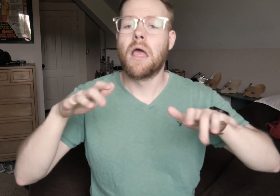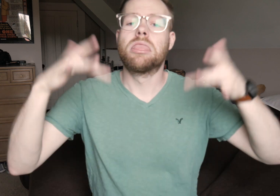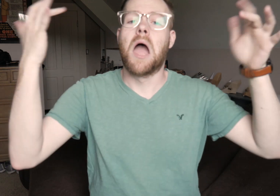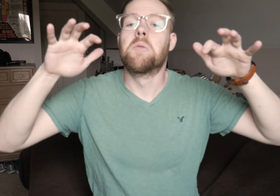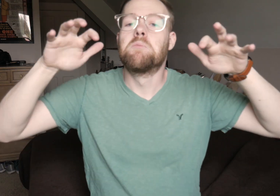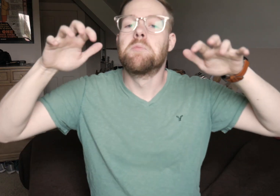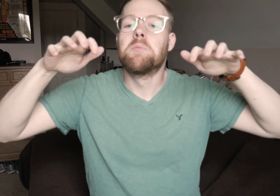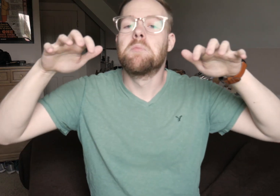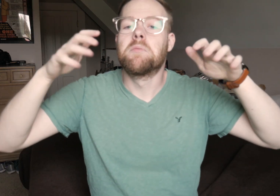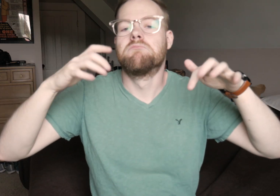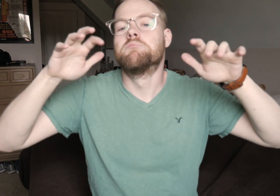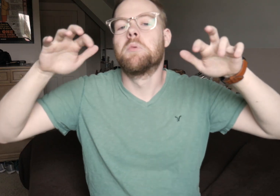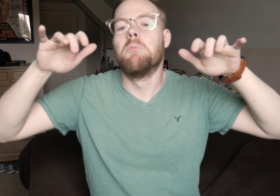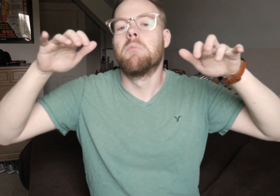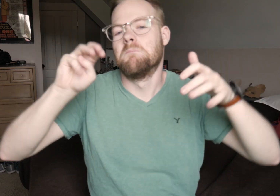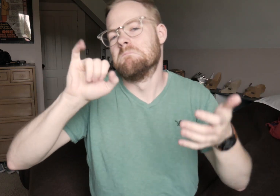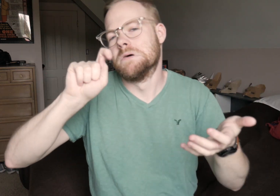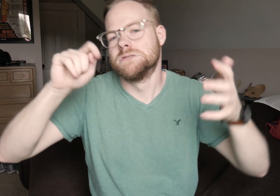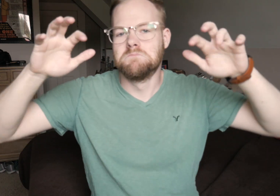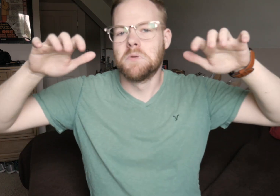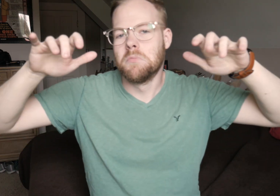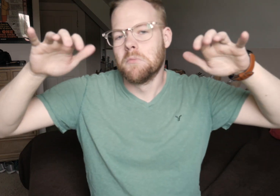Light rain. Mist (or drizzle).